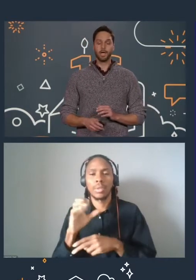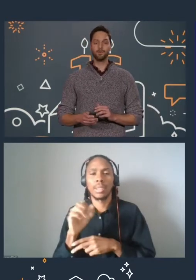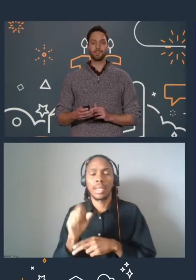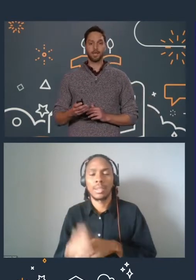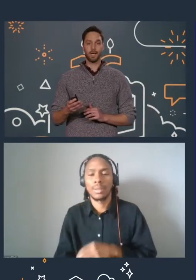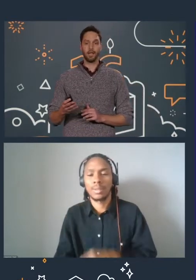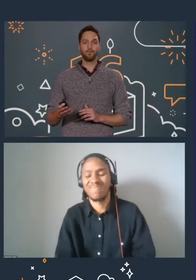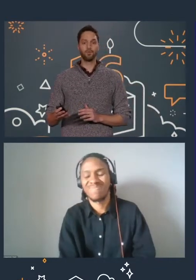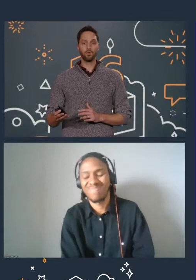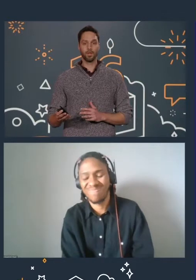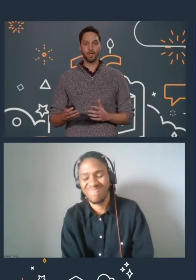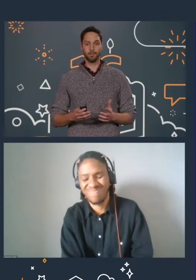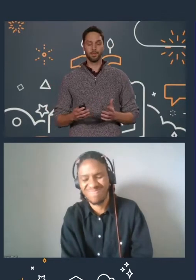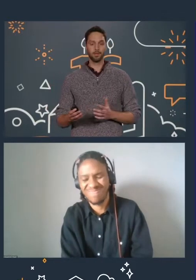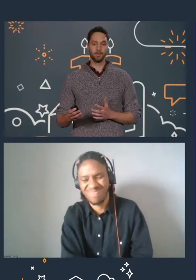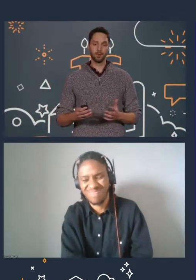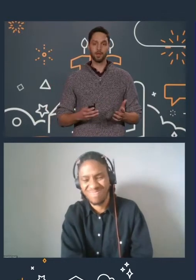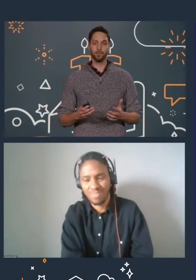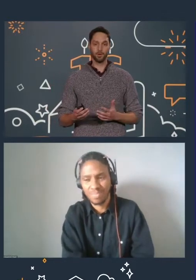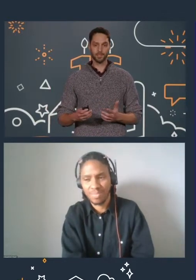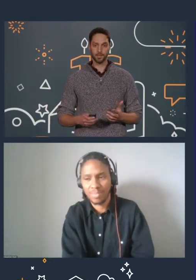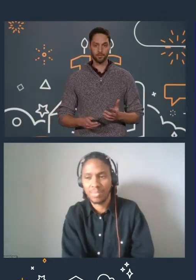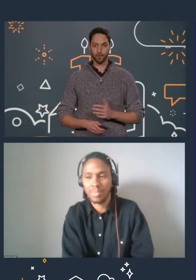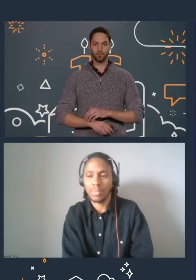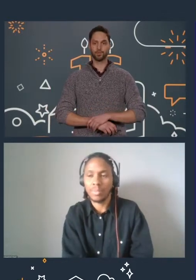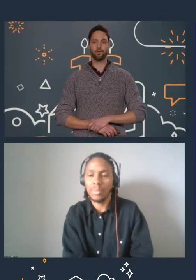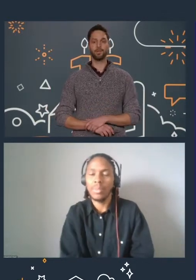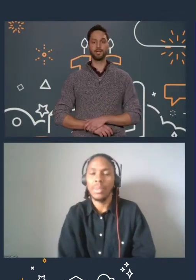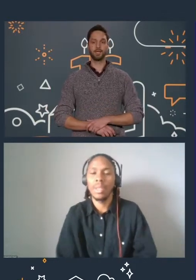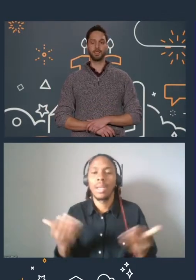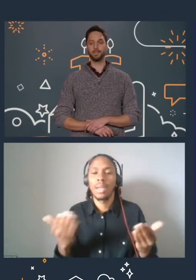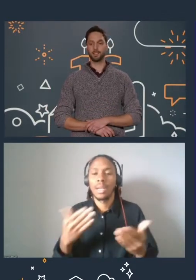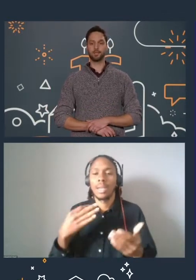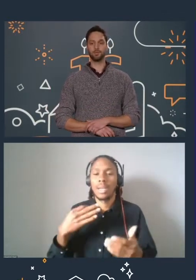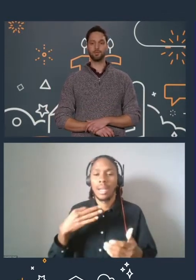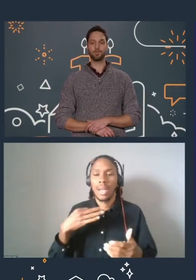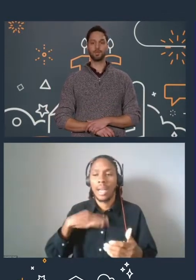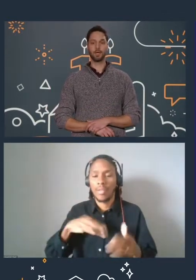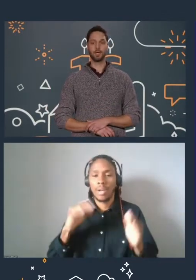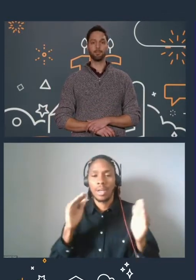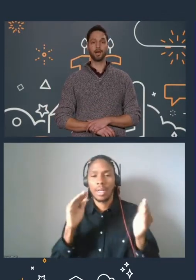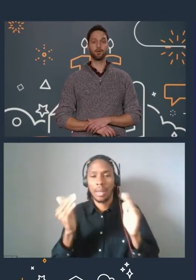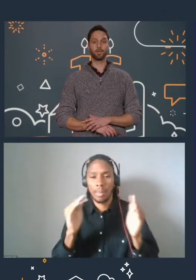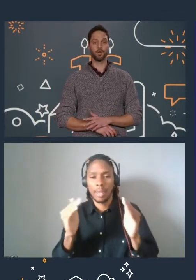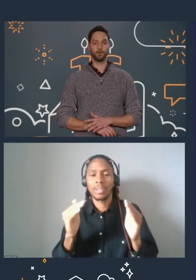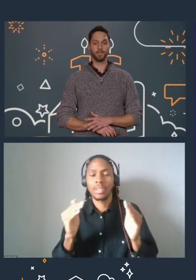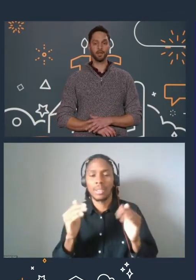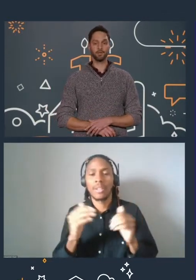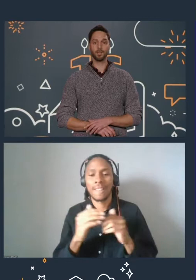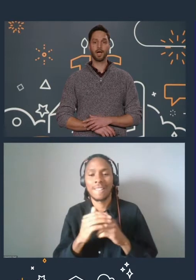Here is a helpful comparison for our observability and insights tools by granularity level,